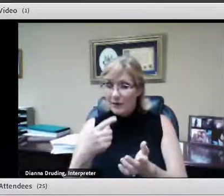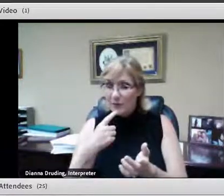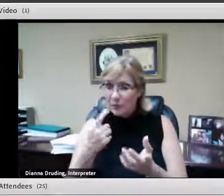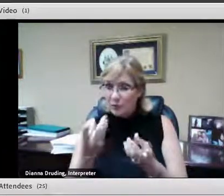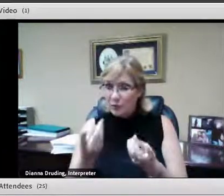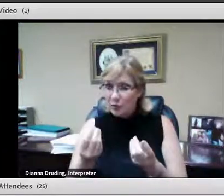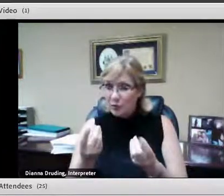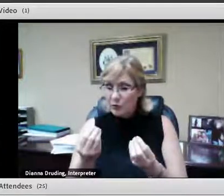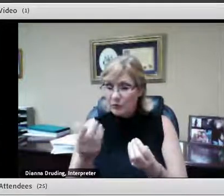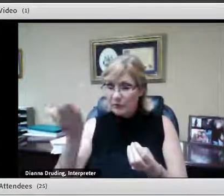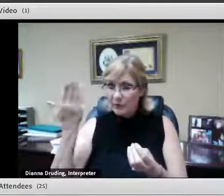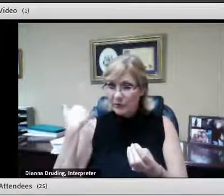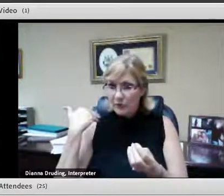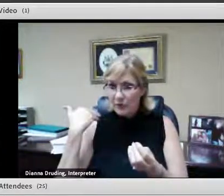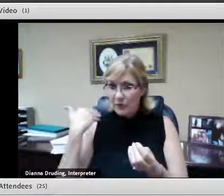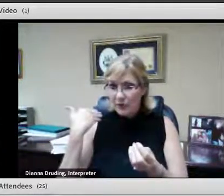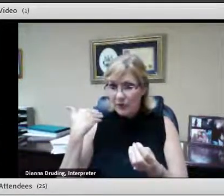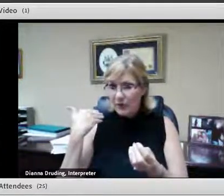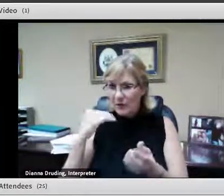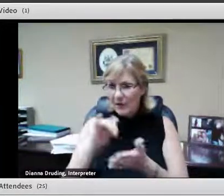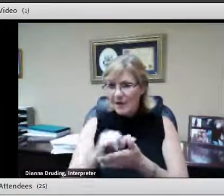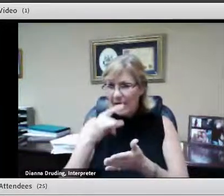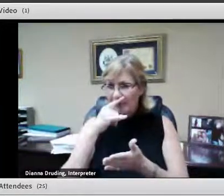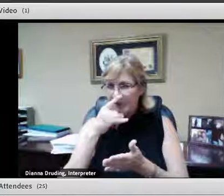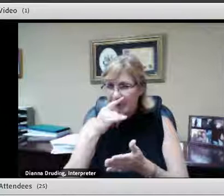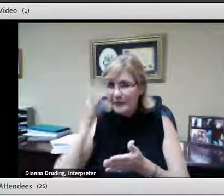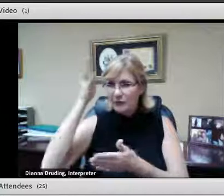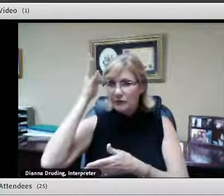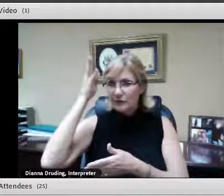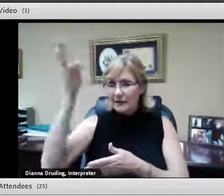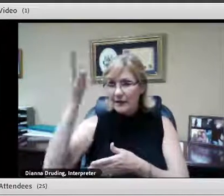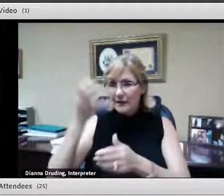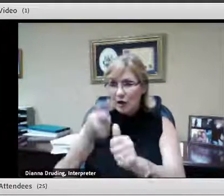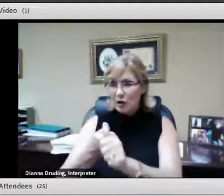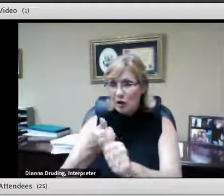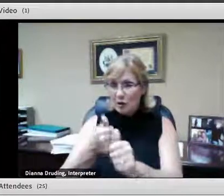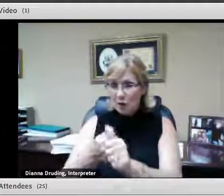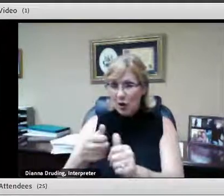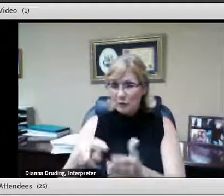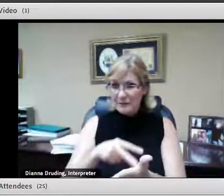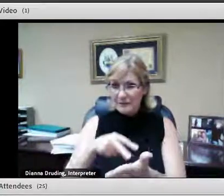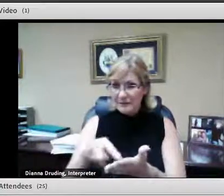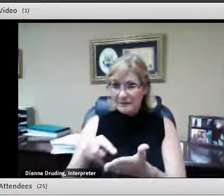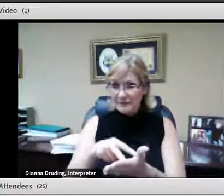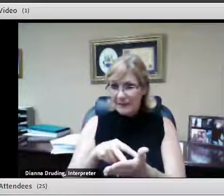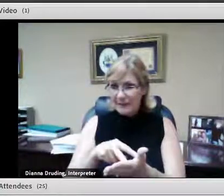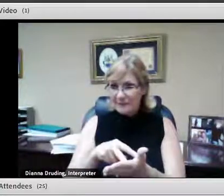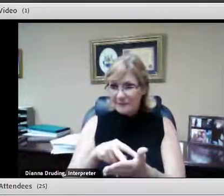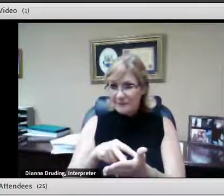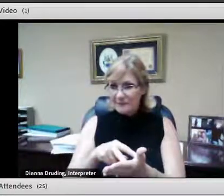where the kids created their own dance, and then they used Scratch